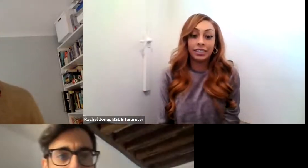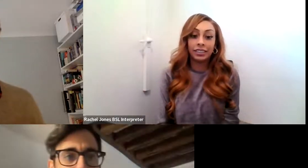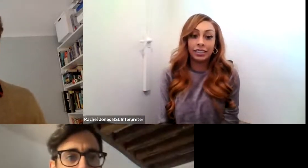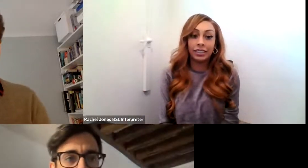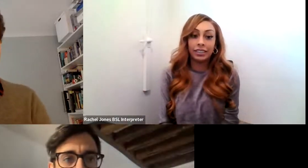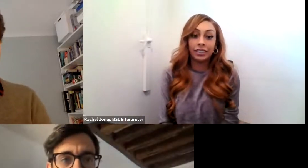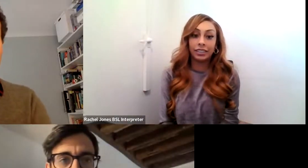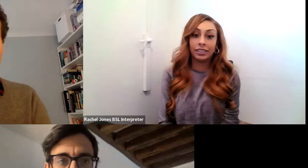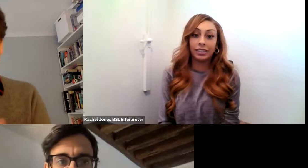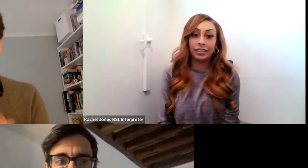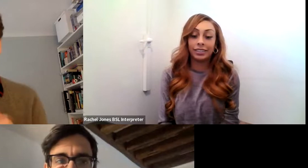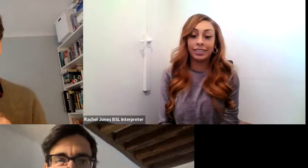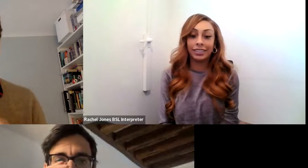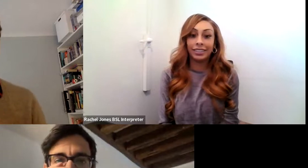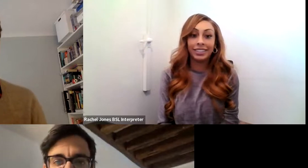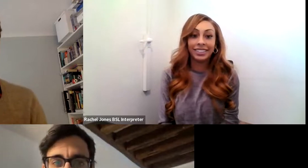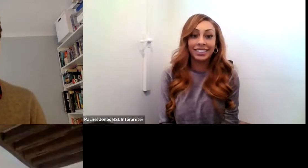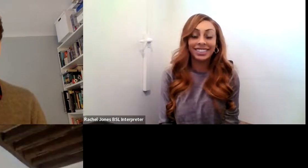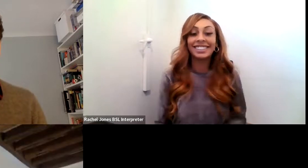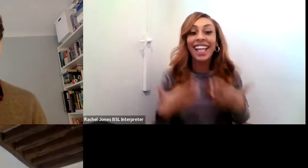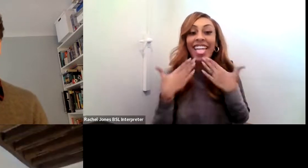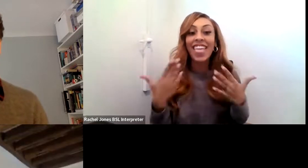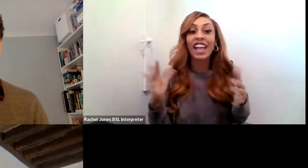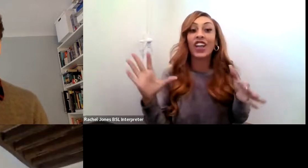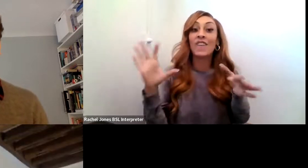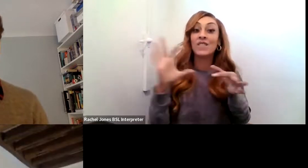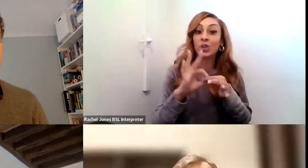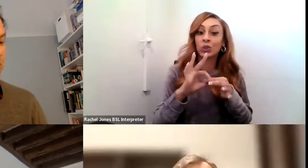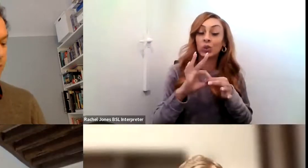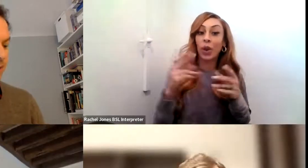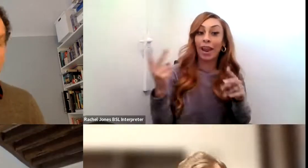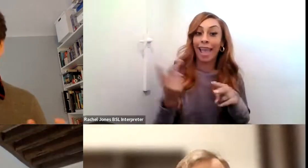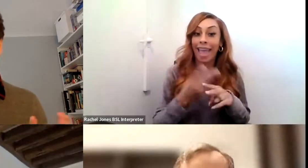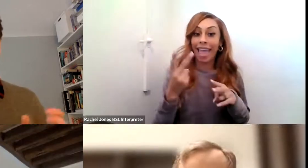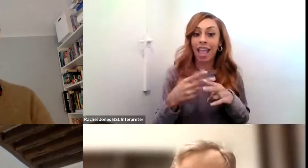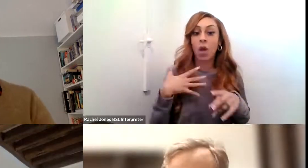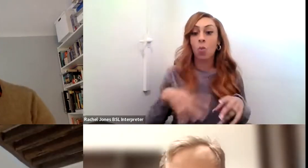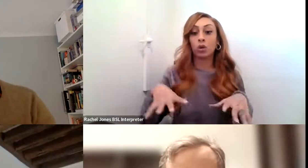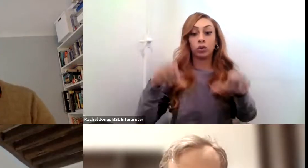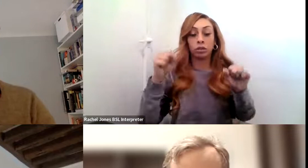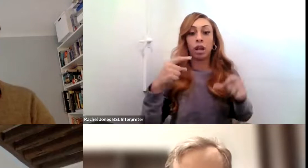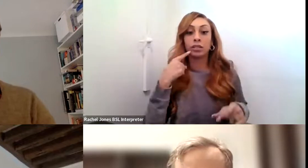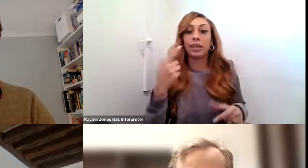Hi everyone. Thank you for joining us again. I just wanted to start by saying a huge thank you